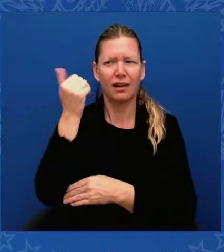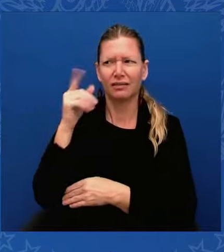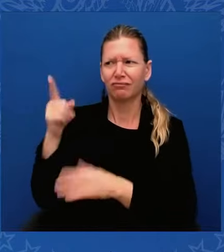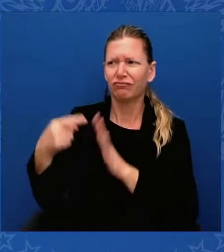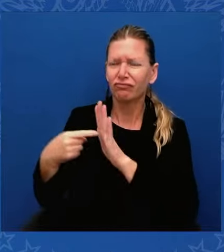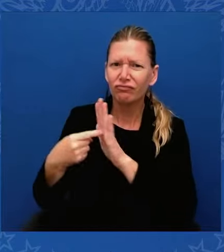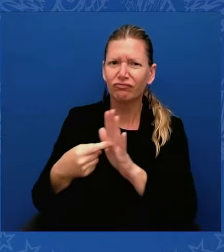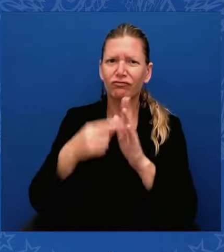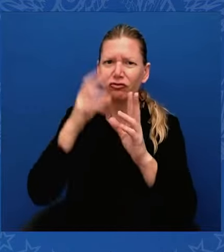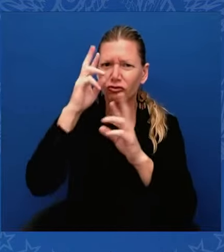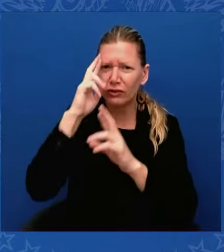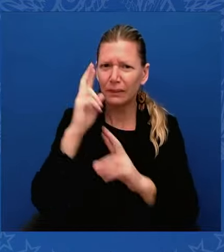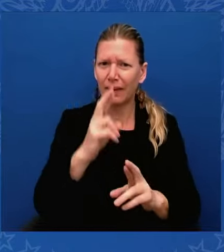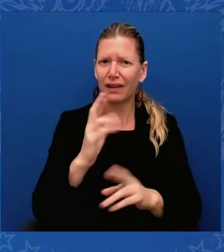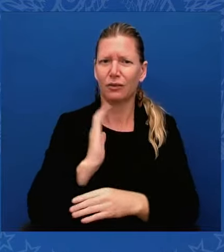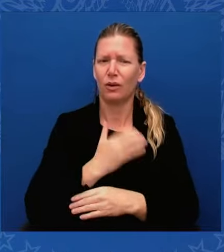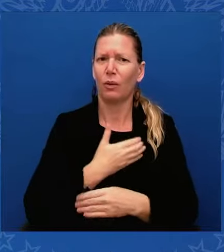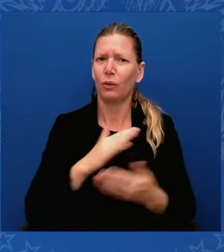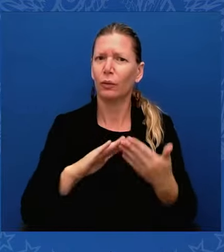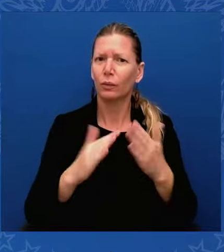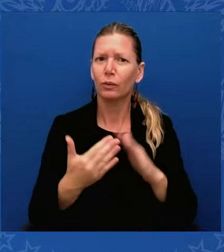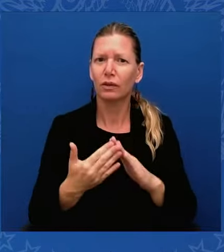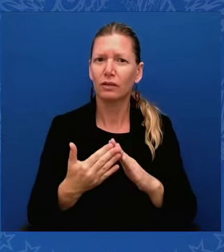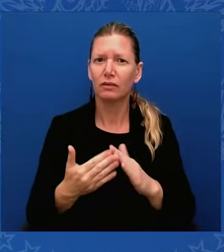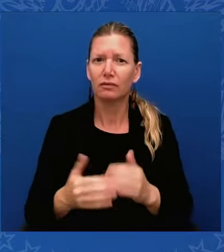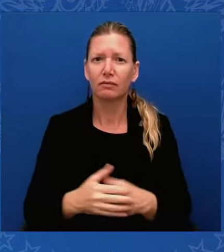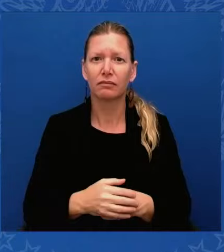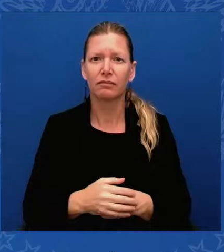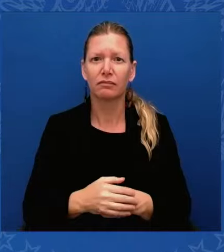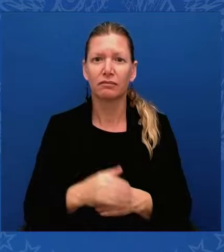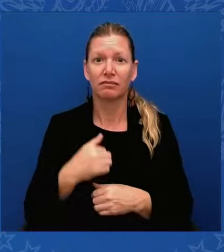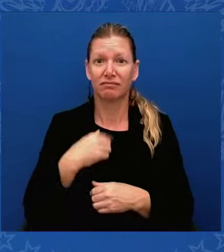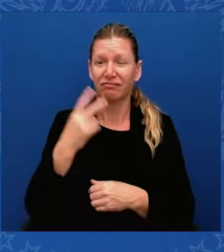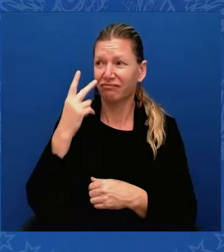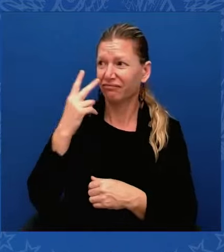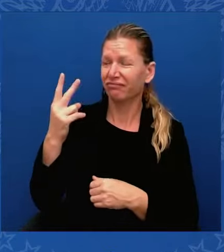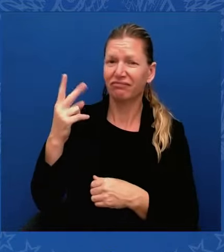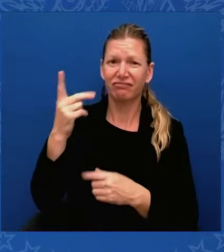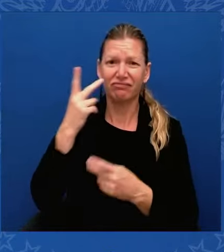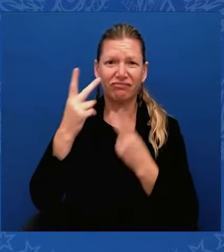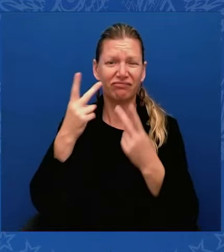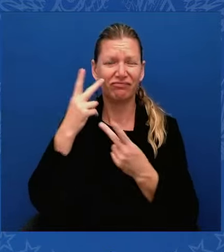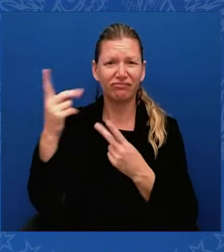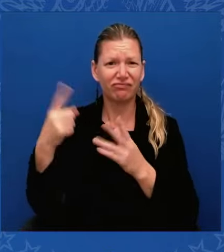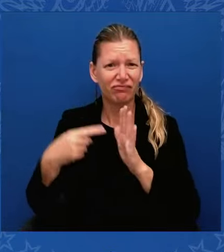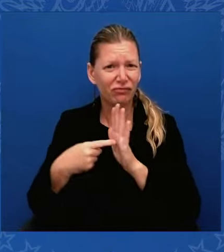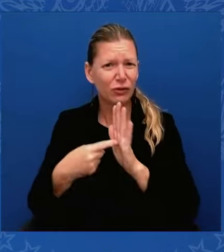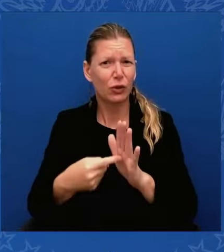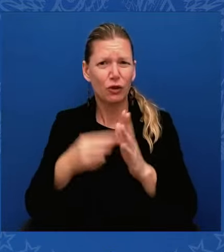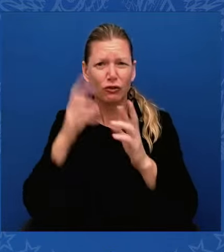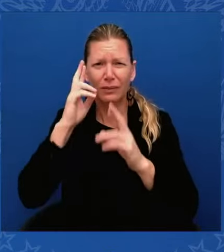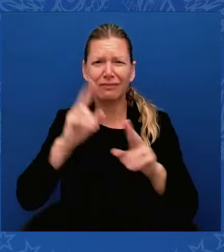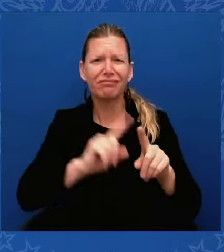And I've seen him show us respect in so many other ways. From his support for AANHPI